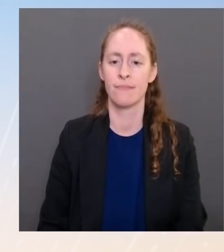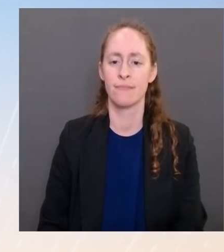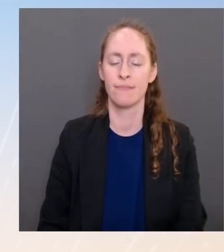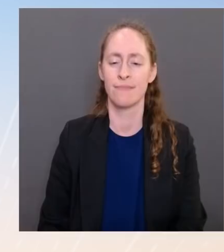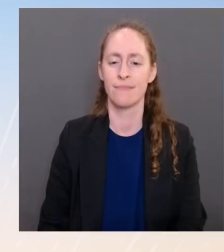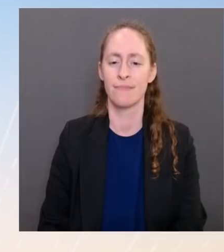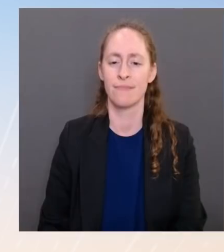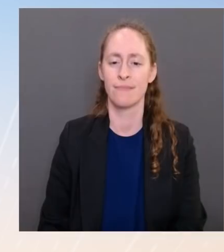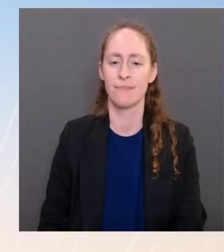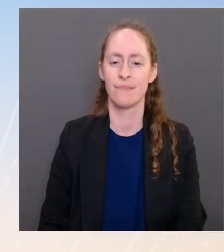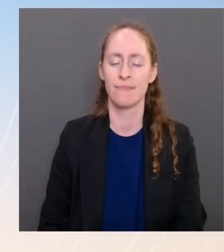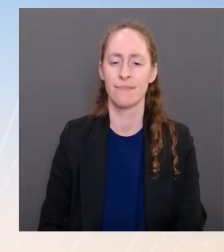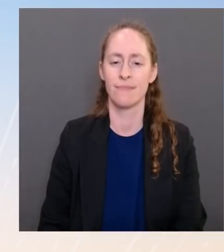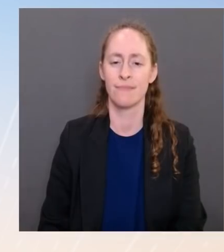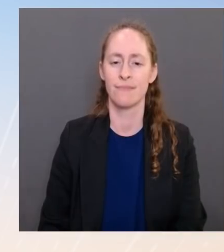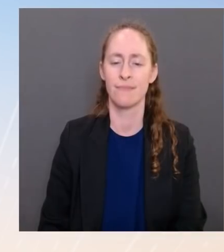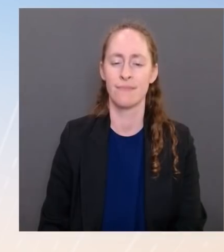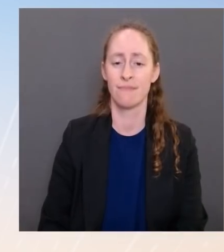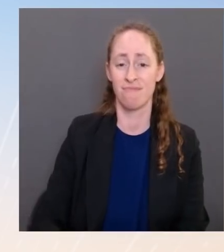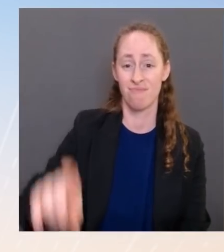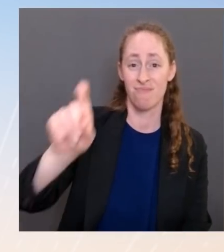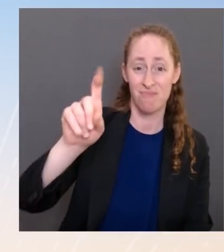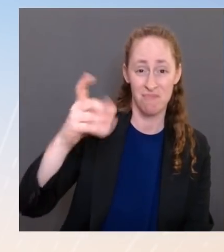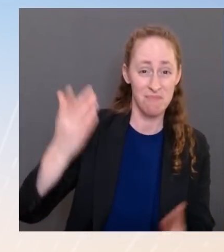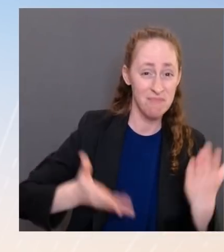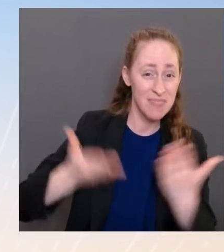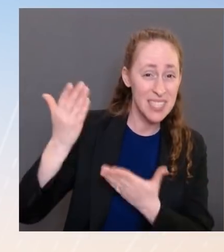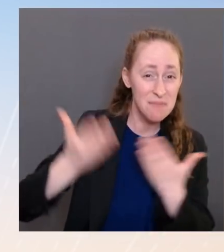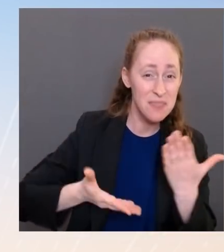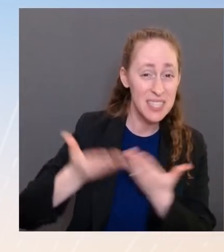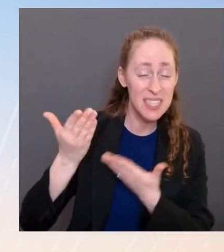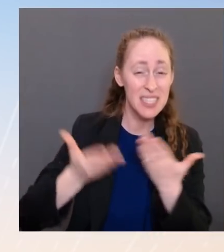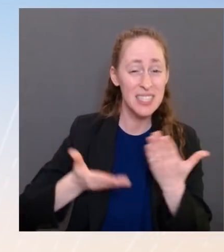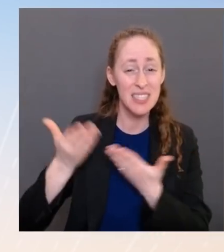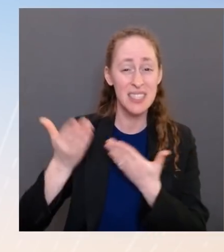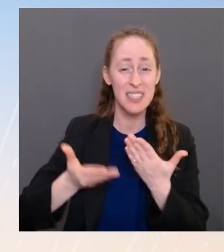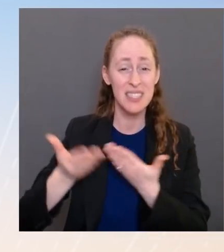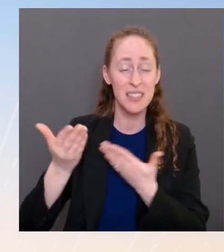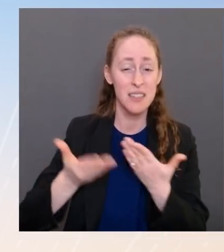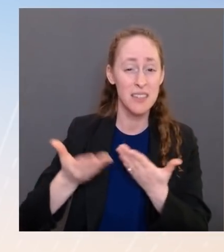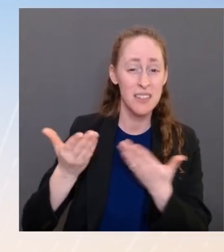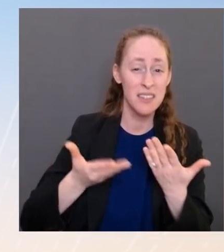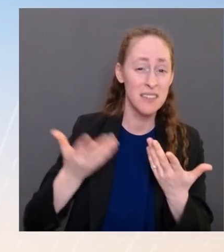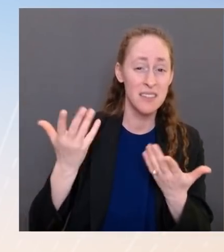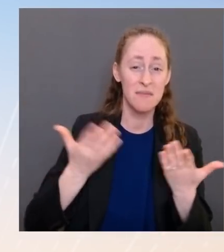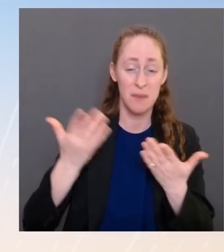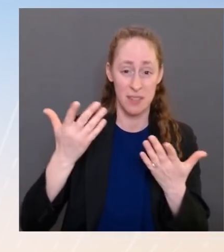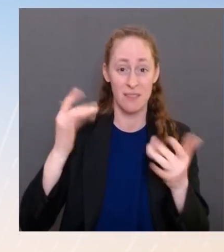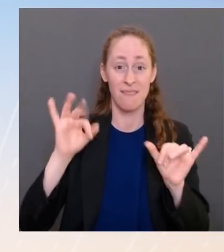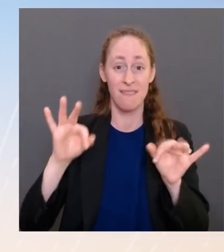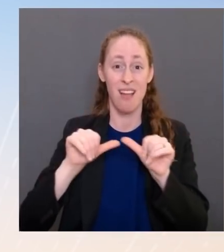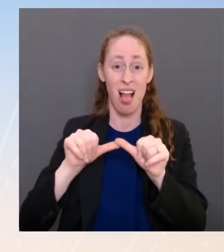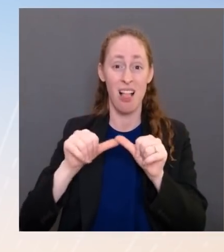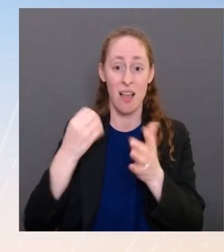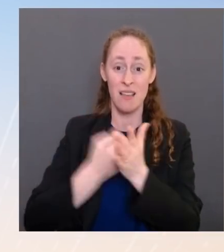Ms. Psaki: I know some economists -- and I don't have an official assessment from here -- but I would say that Jared Bernstein, who is one of our economists, has spoken to this.